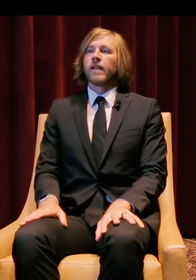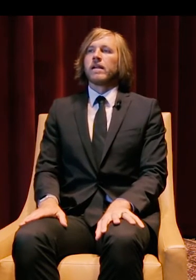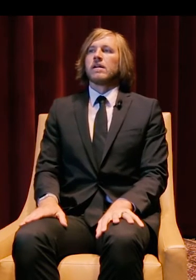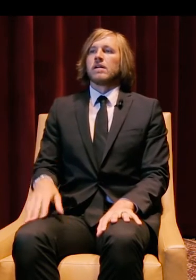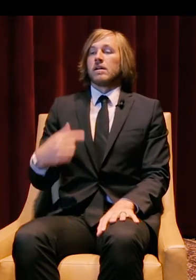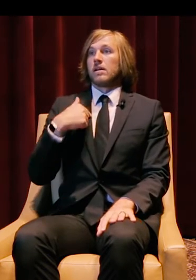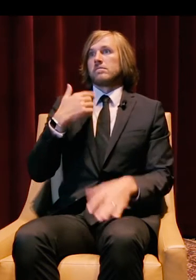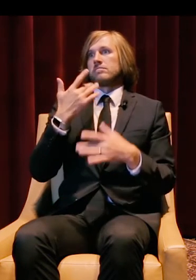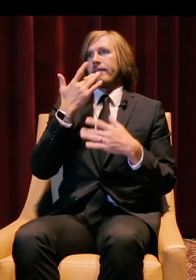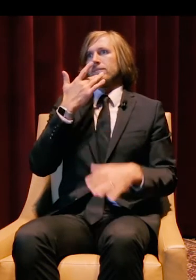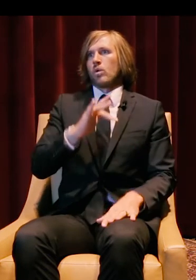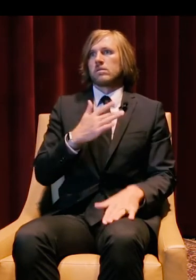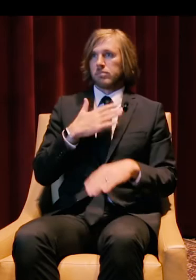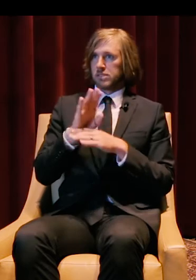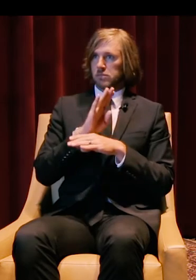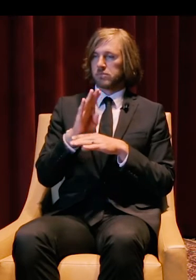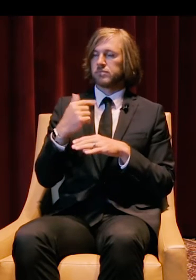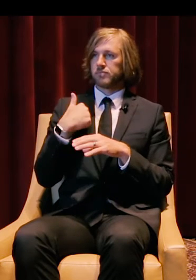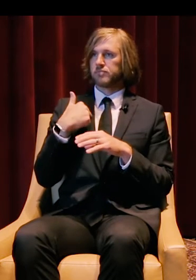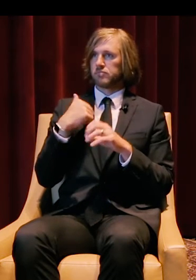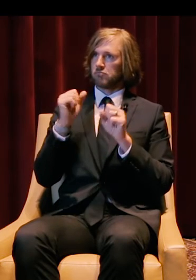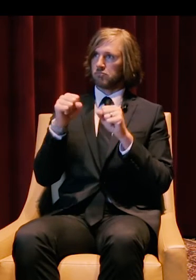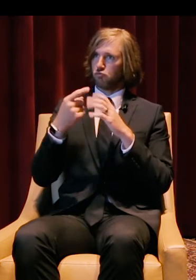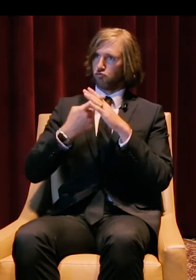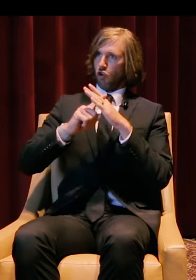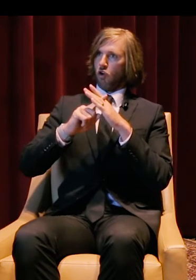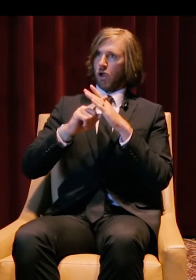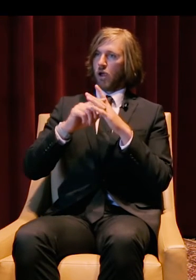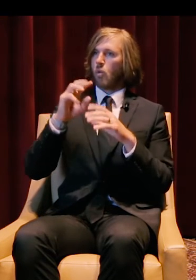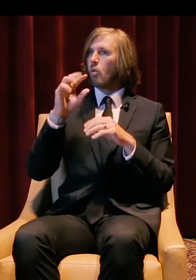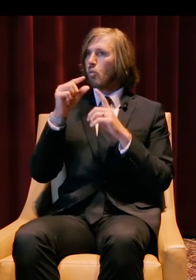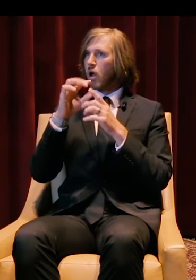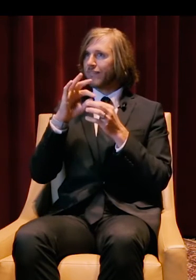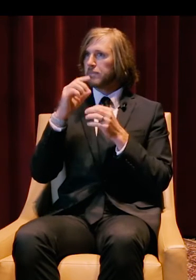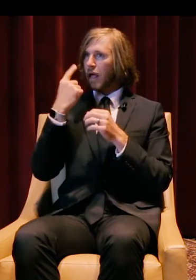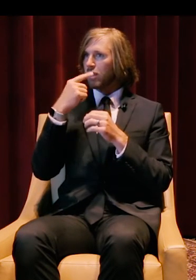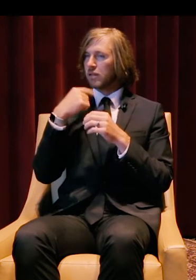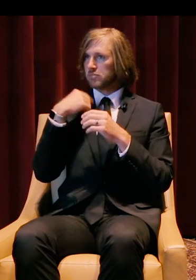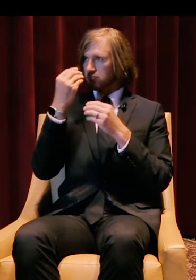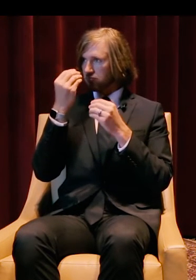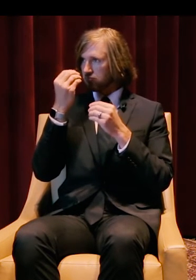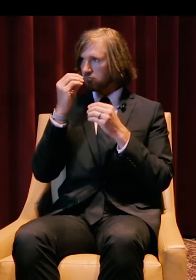I was fortunate in my business that I was able to start out by just word of mouth.